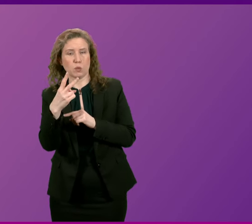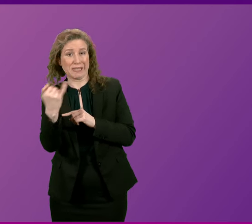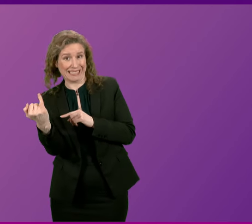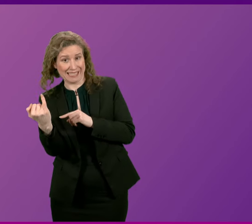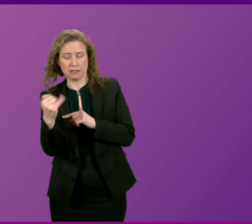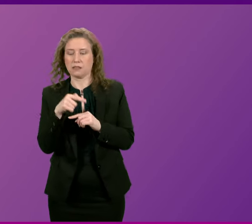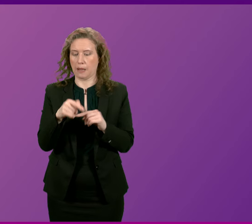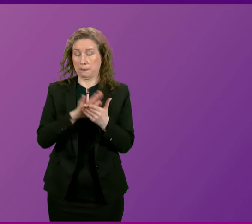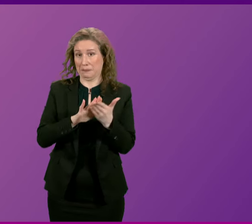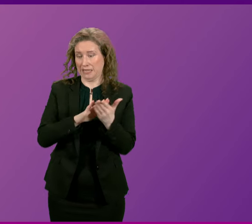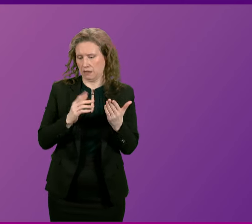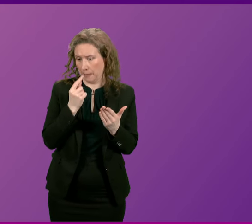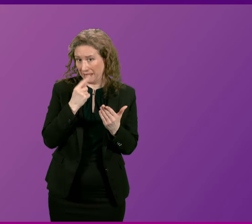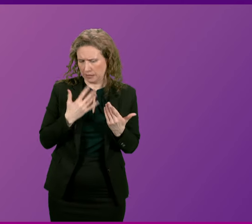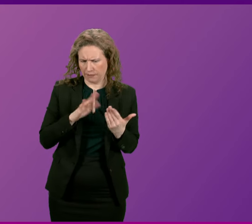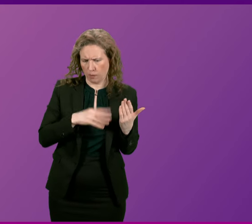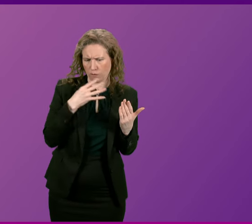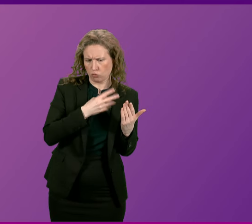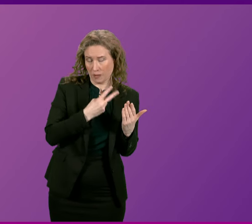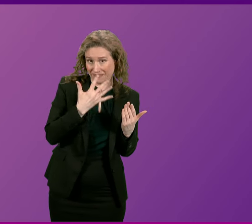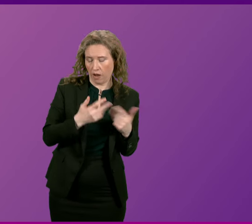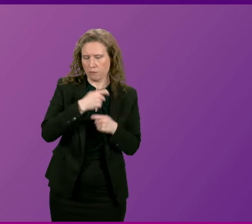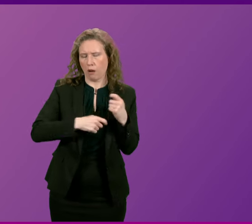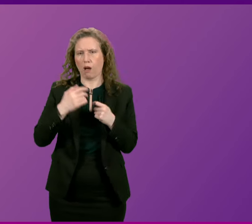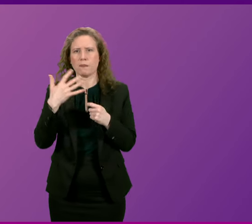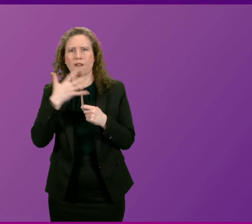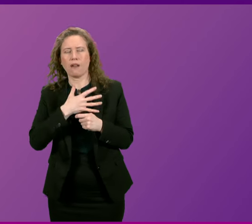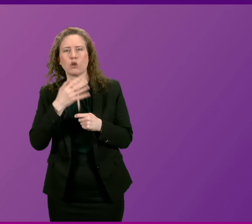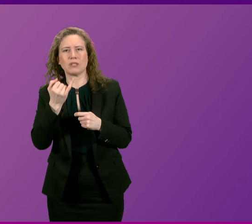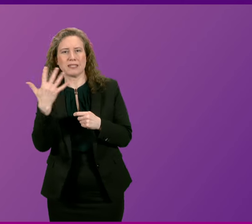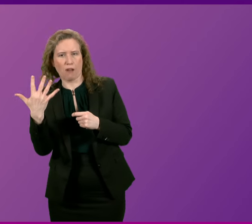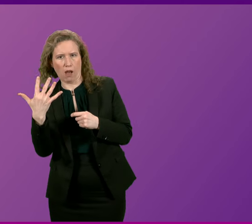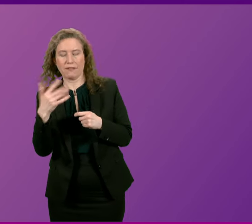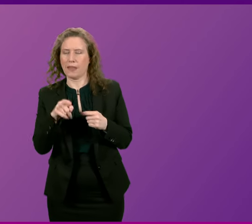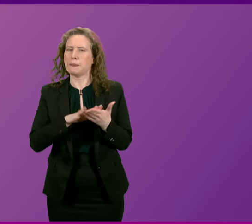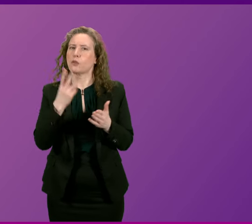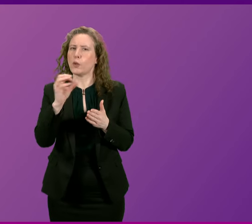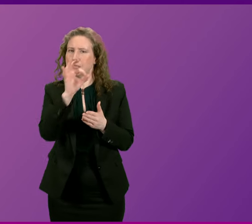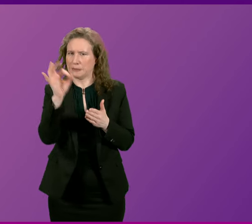in Scotland from 425 to 565, which is an increase of more than 30 per cent. Three